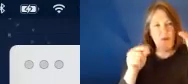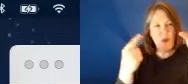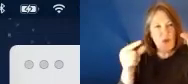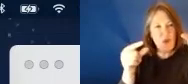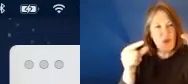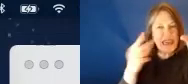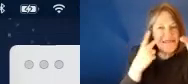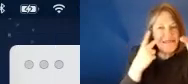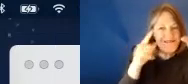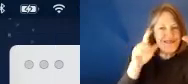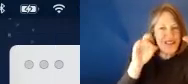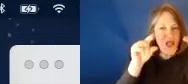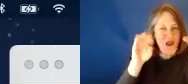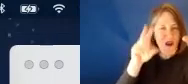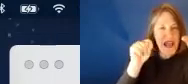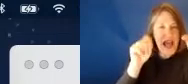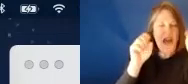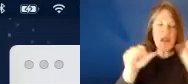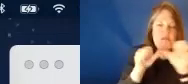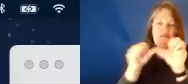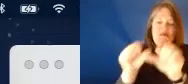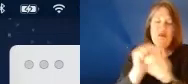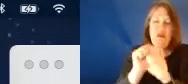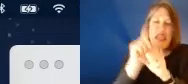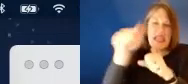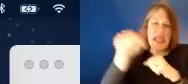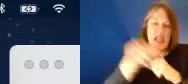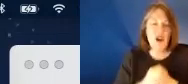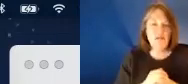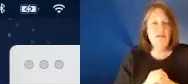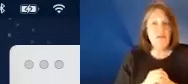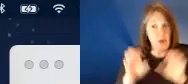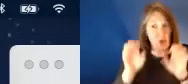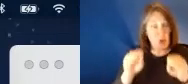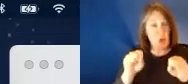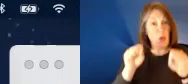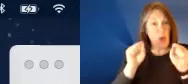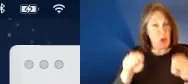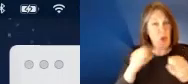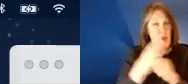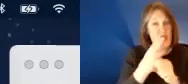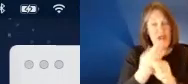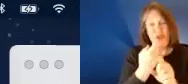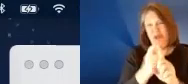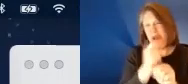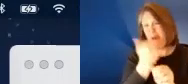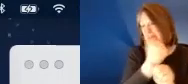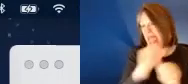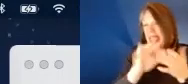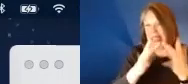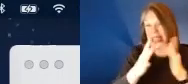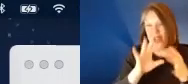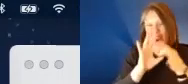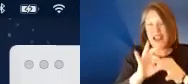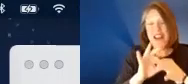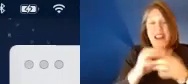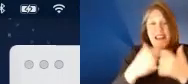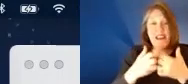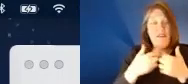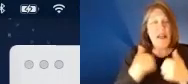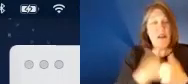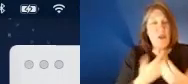06:52:59 And you can continue working later on. We recommend that when you edit it do